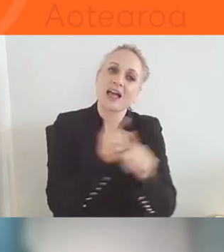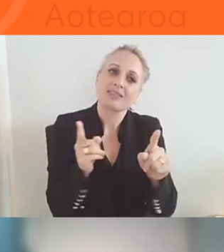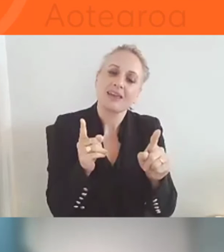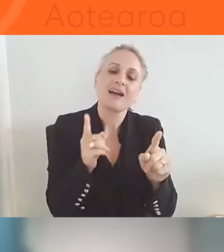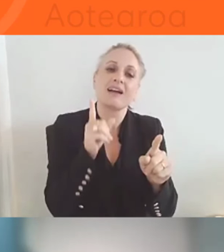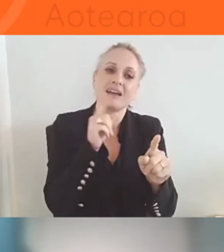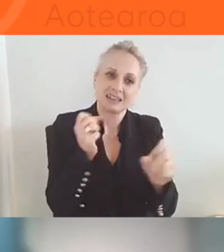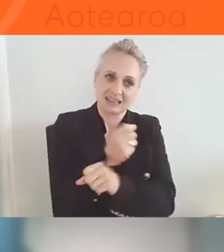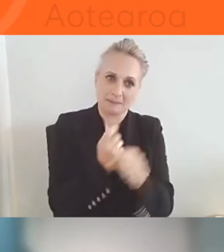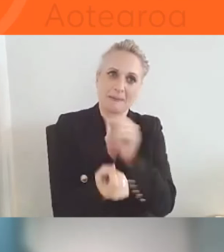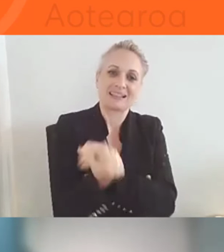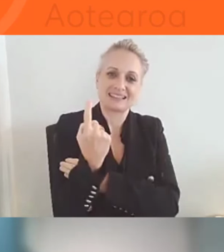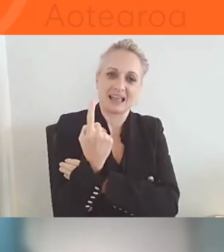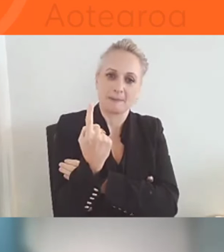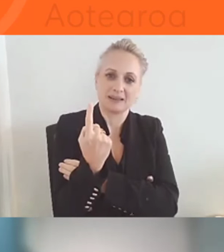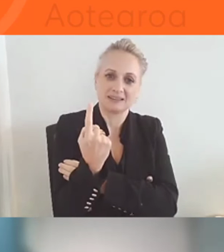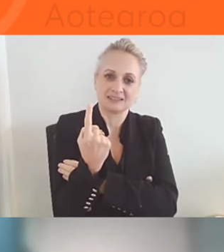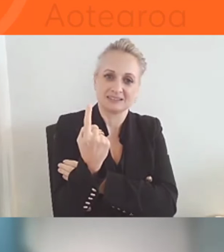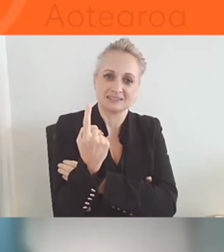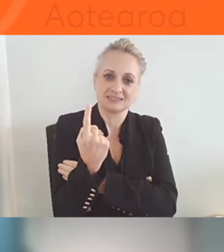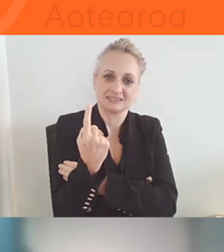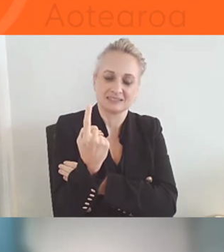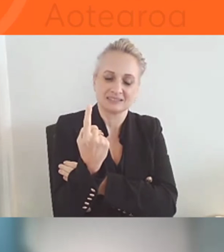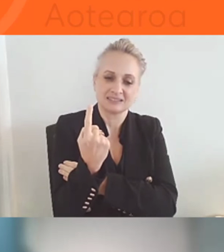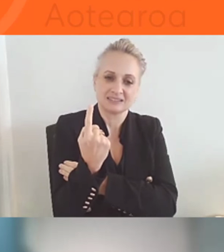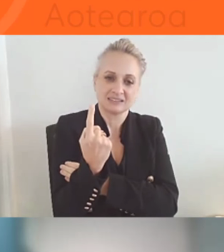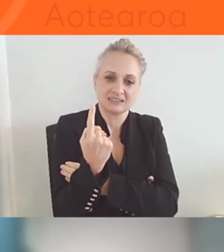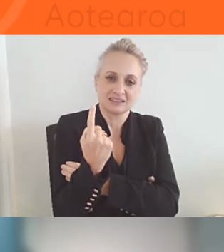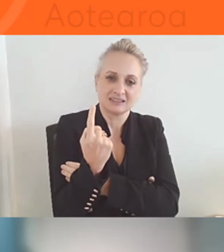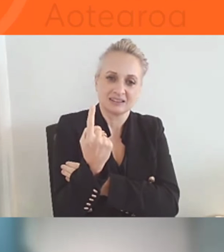But without any of these levers being pulled, we're going to get